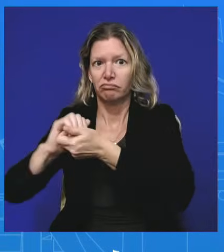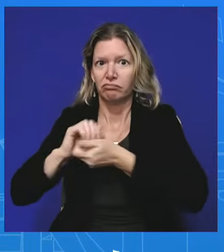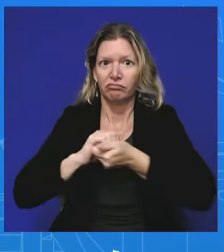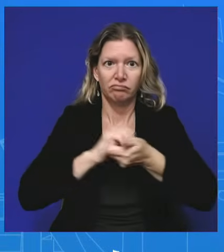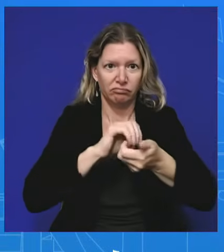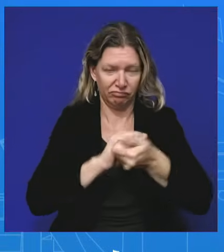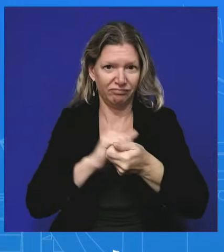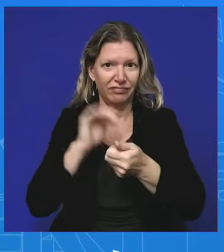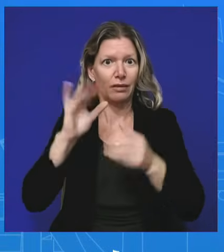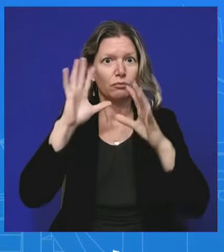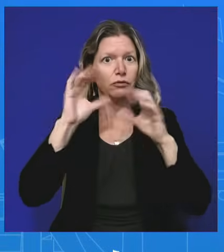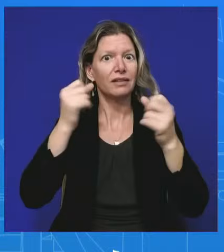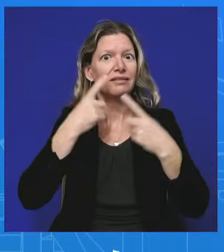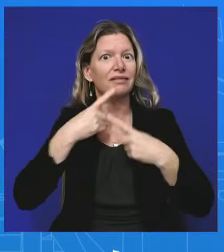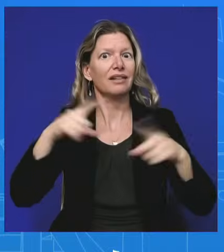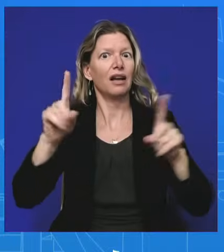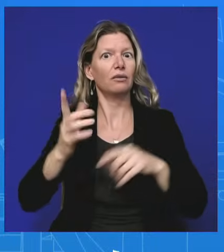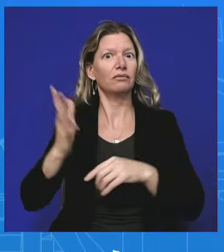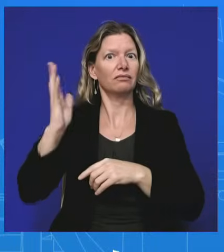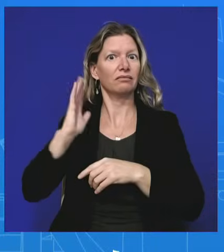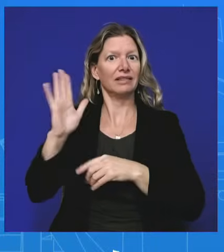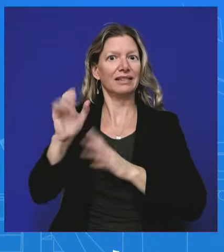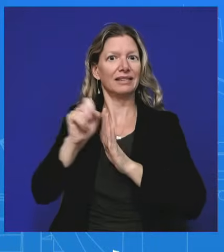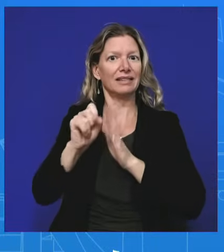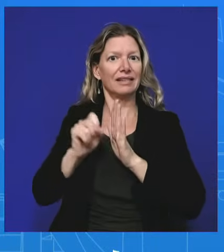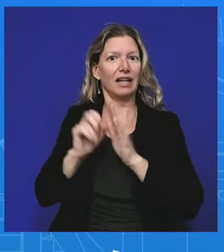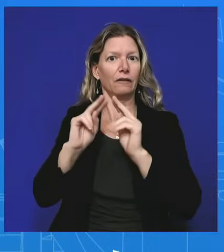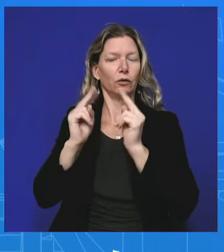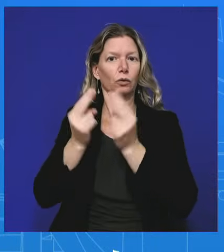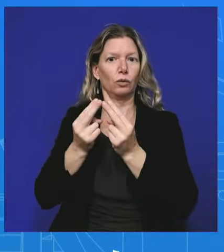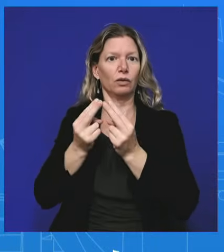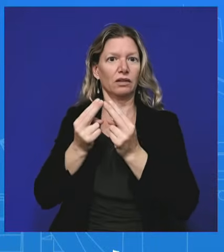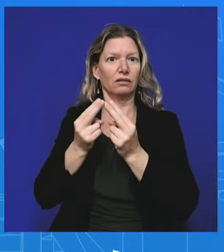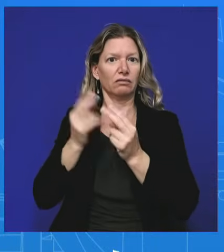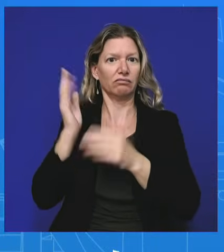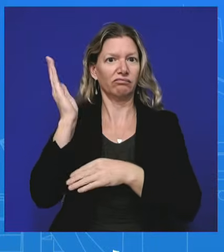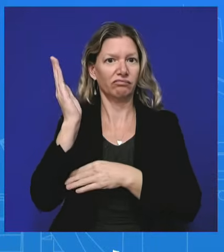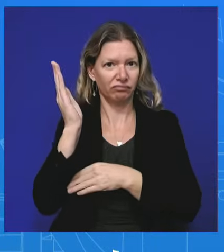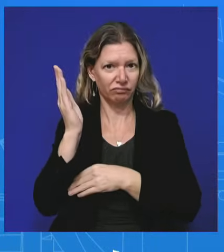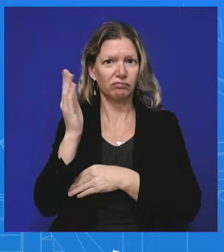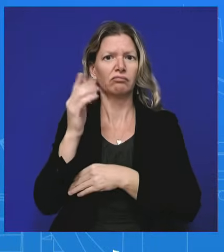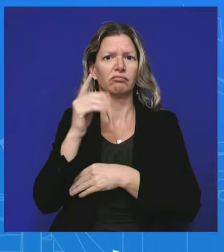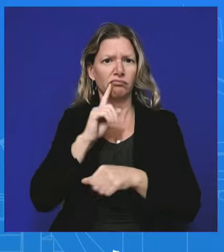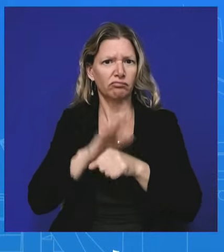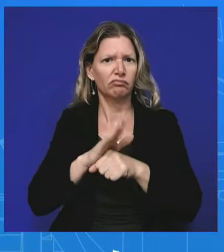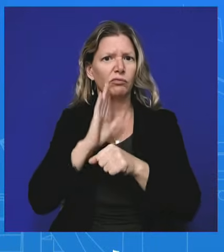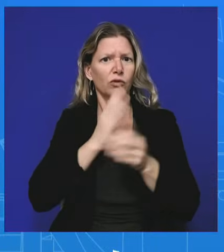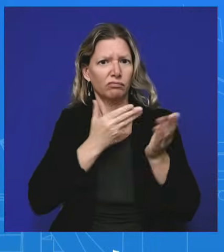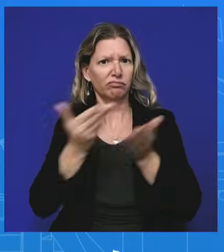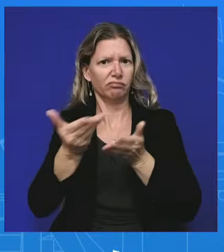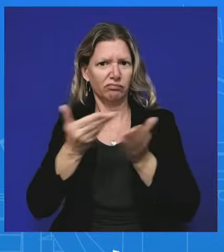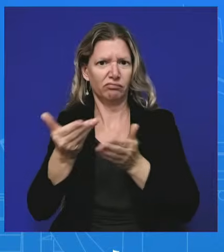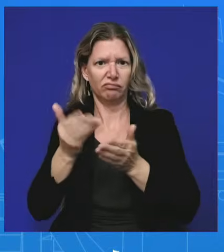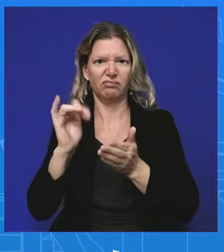and other countries is arriving in Cyprus, where it will be screened by Israeli authorities and loaded onto ships for delivery via the maritime corridor --